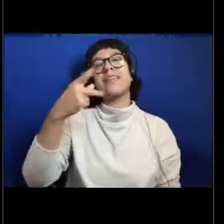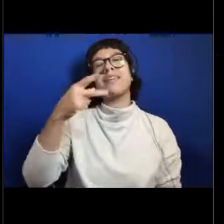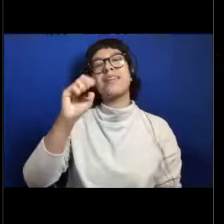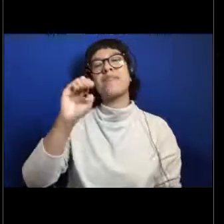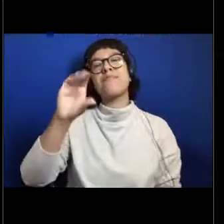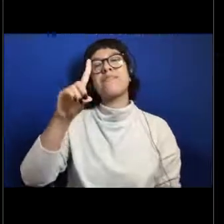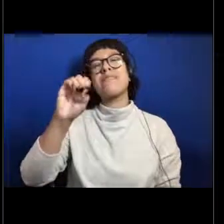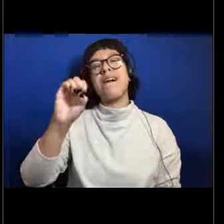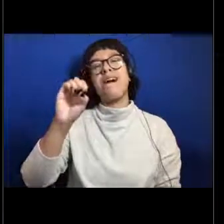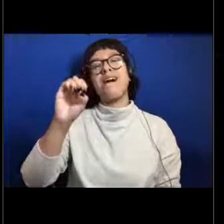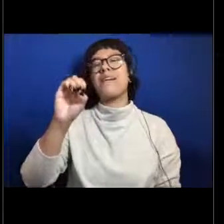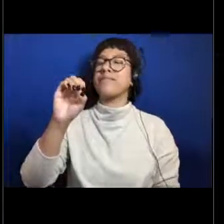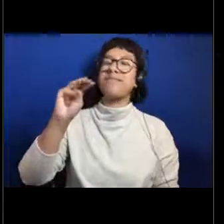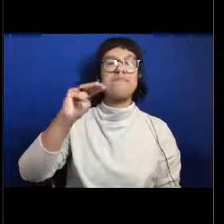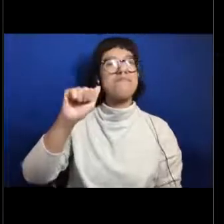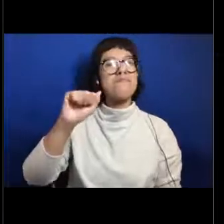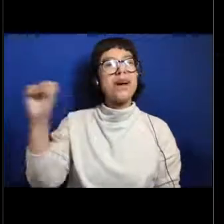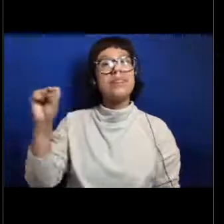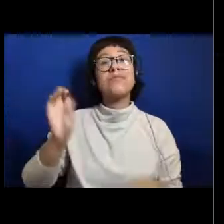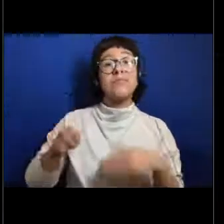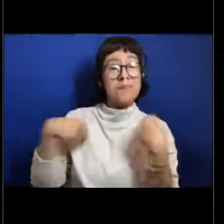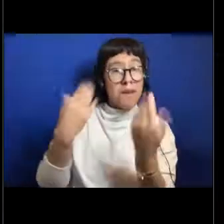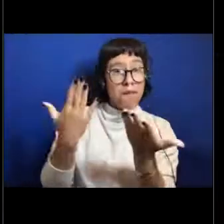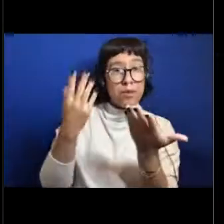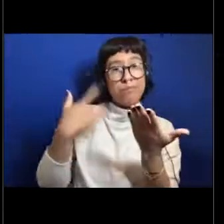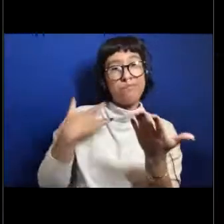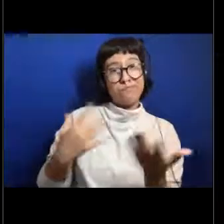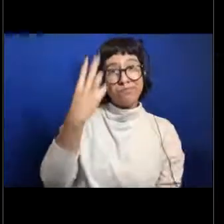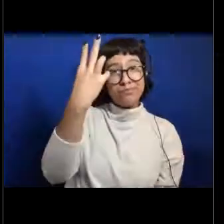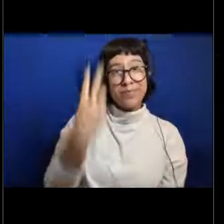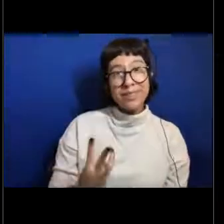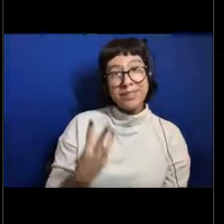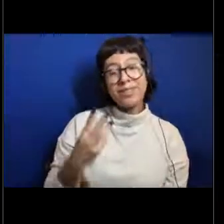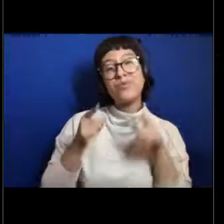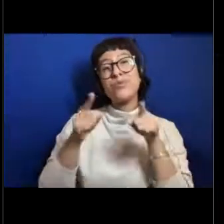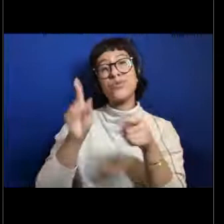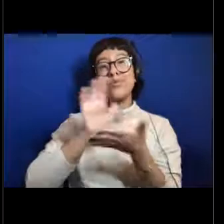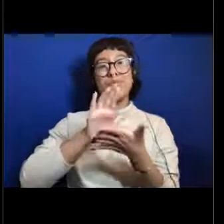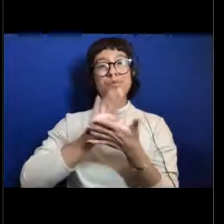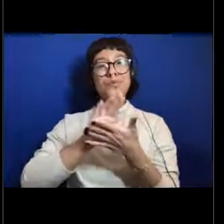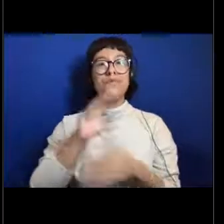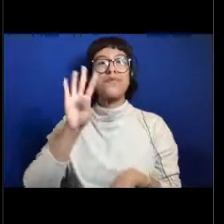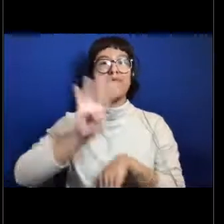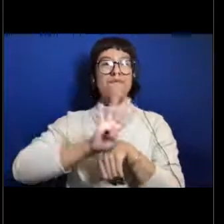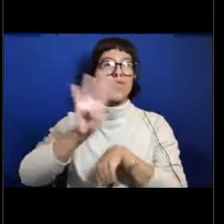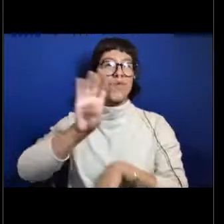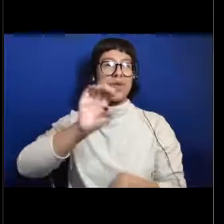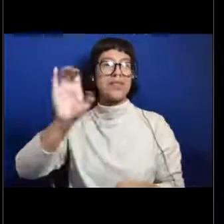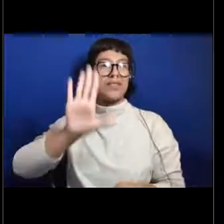NOAA live webinars will be offered most Wednesdays during the school year at 4:00 PM Eastern time and to get more information,